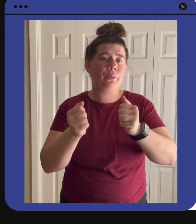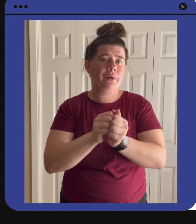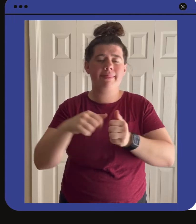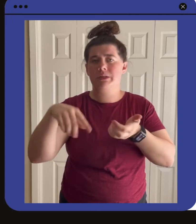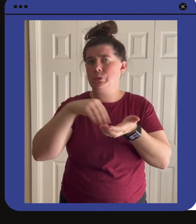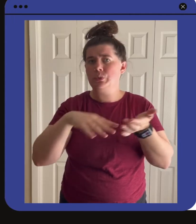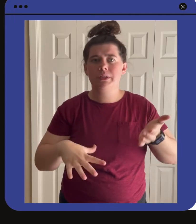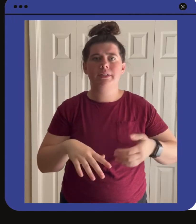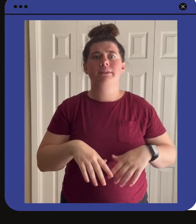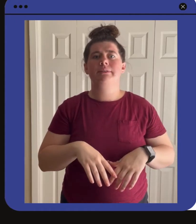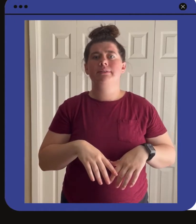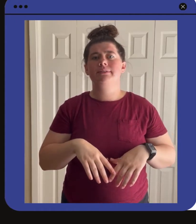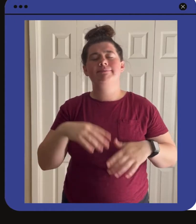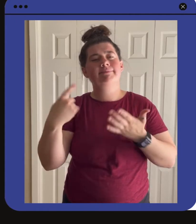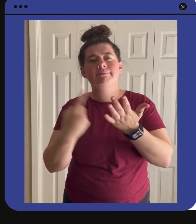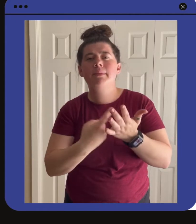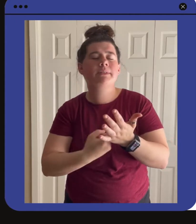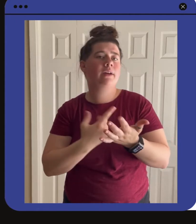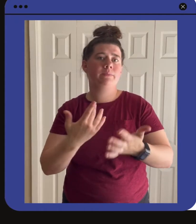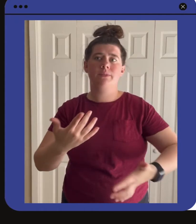if you so you can feel you have support with a student.